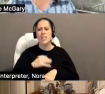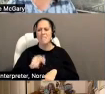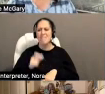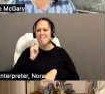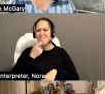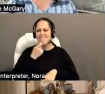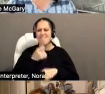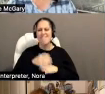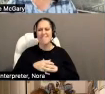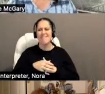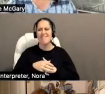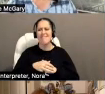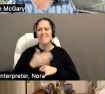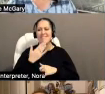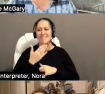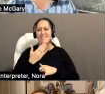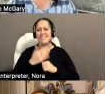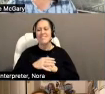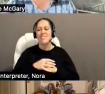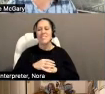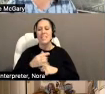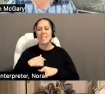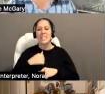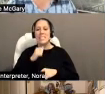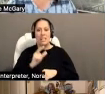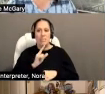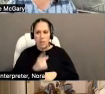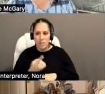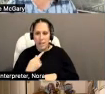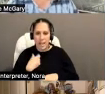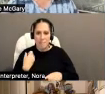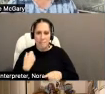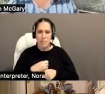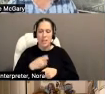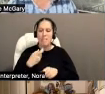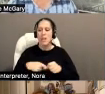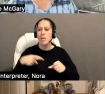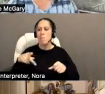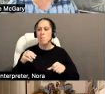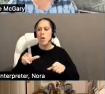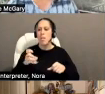Oh thank you! I mean, it's not a real-- I made that out of polymer. The acorn. Yes,